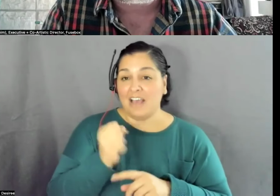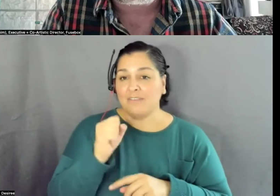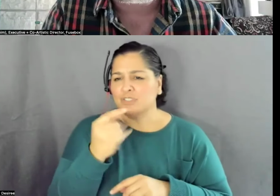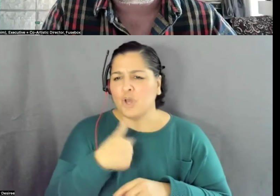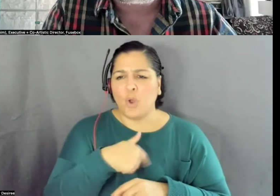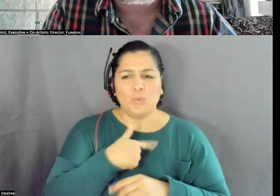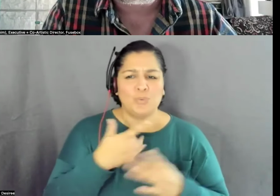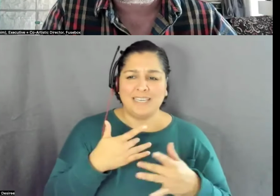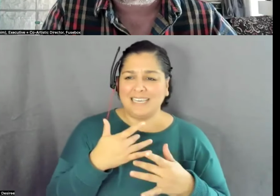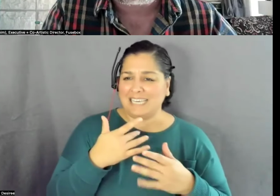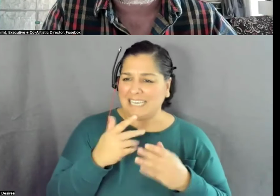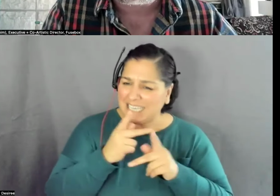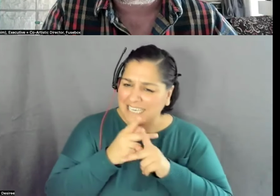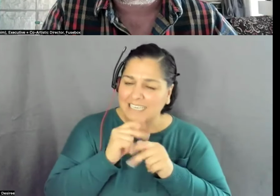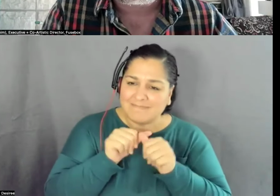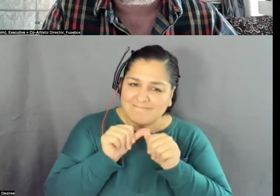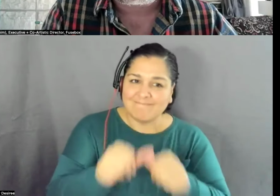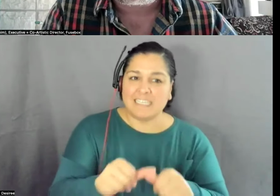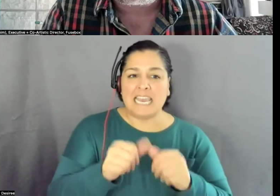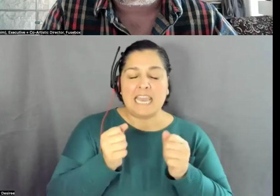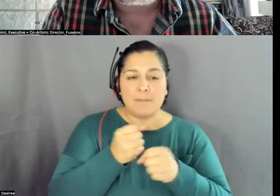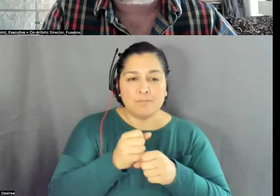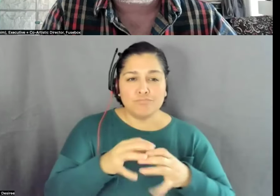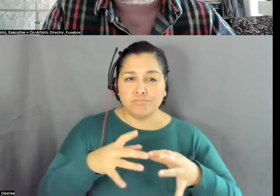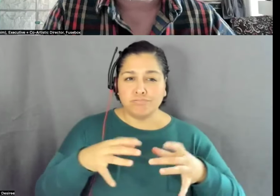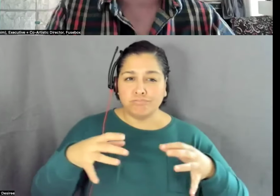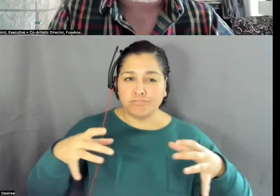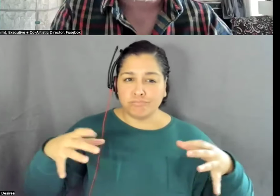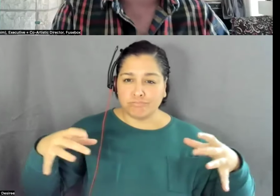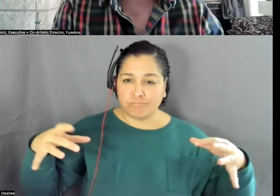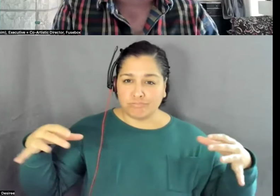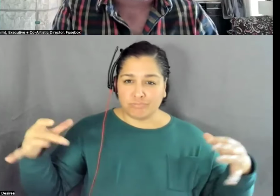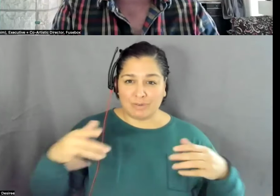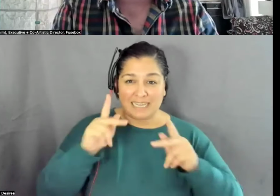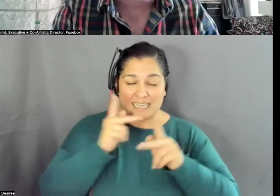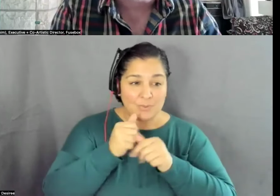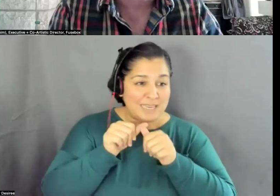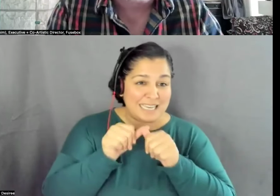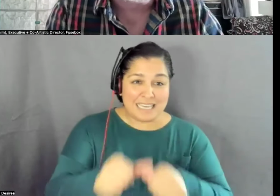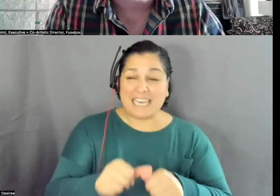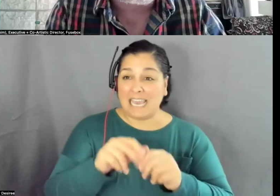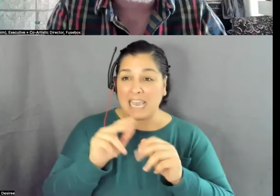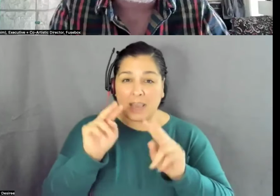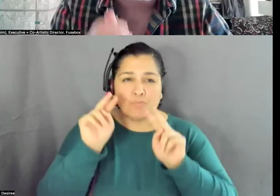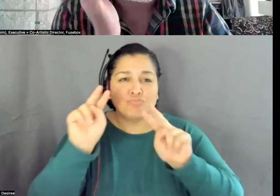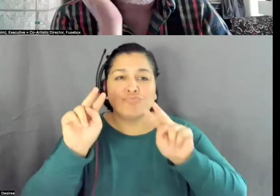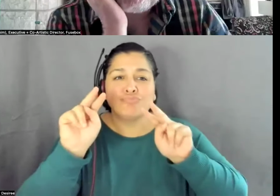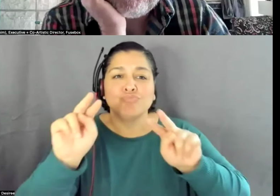We have to be looking both, you know, beyond us and behind us, you know, to to to make that happen.